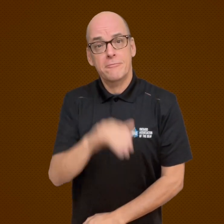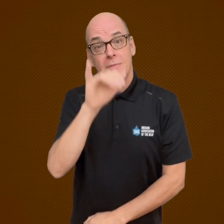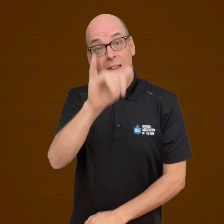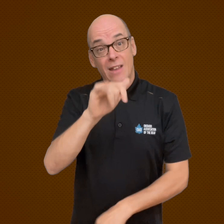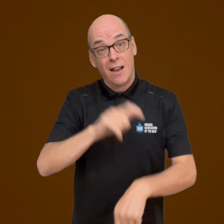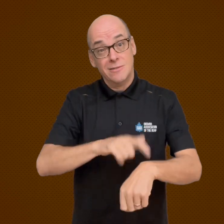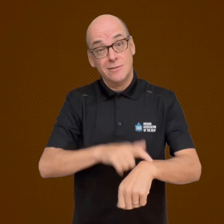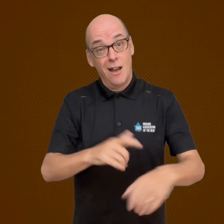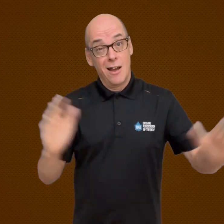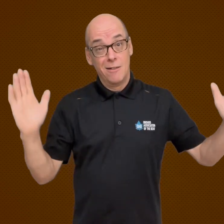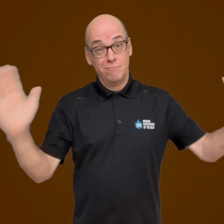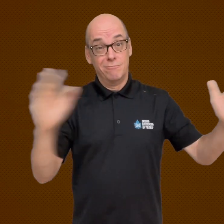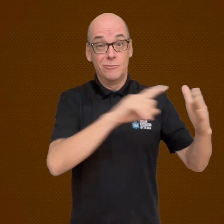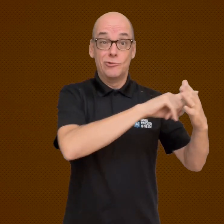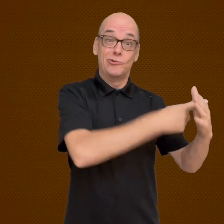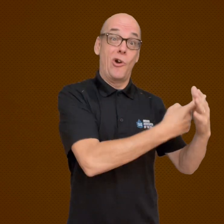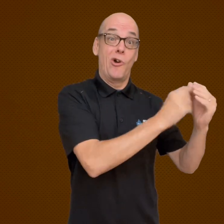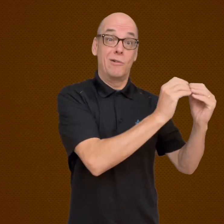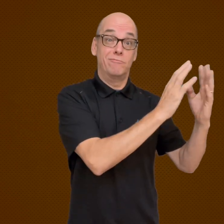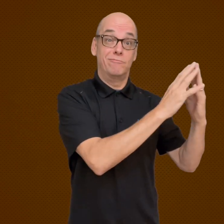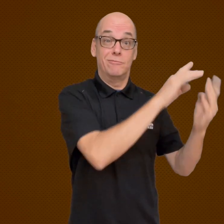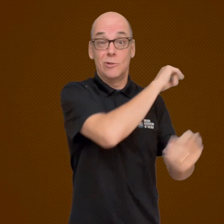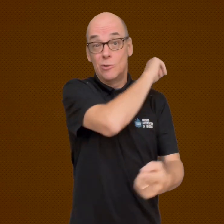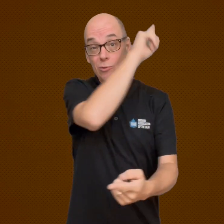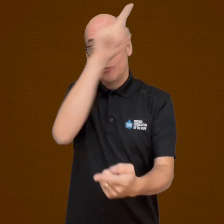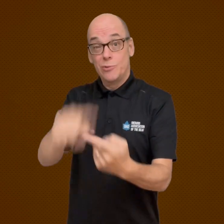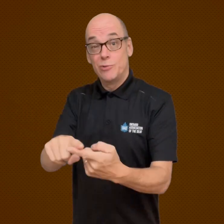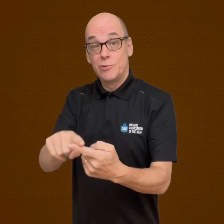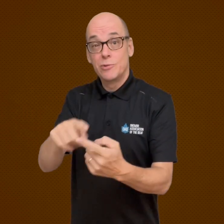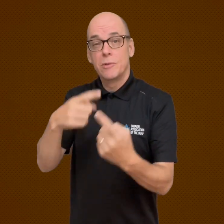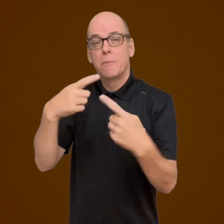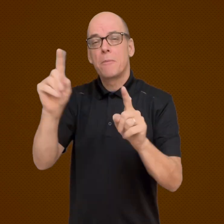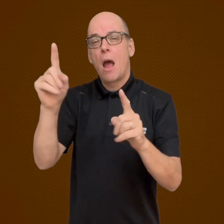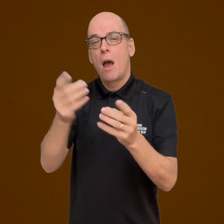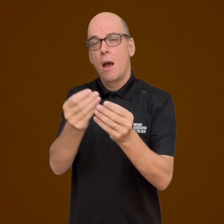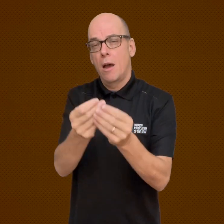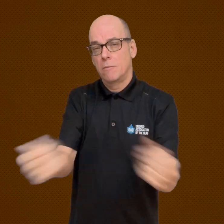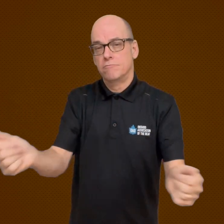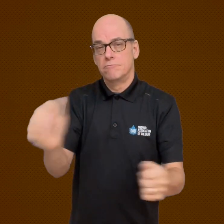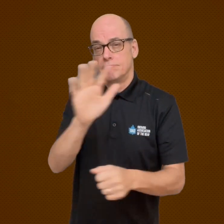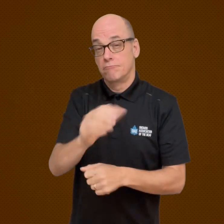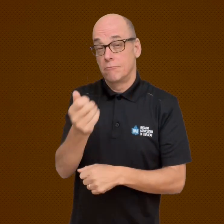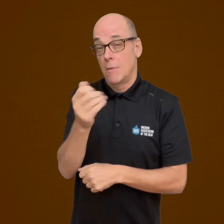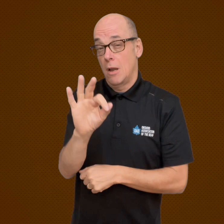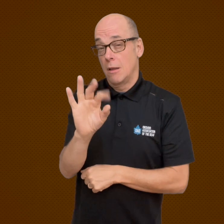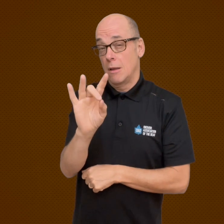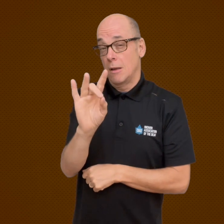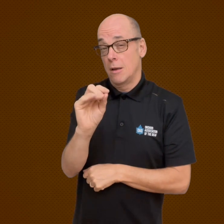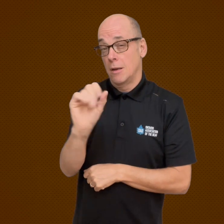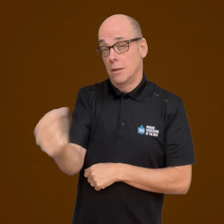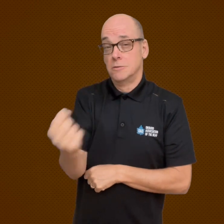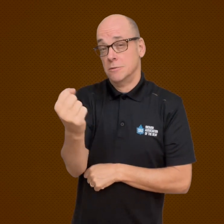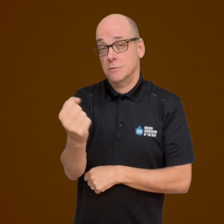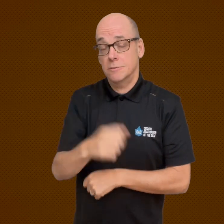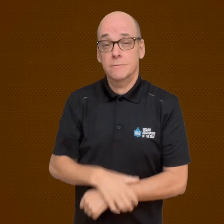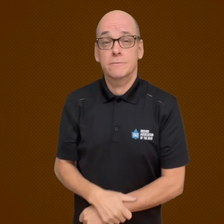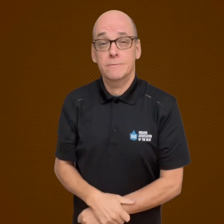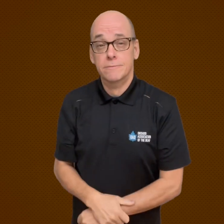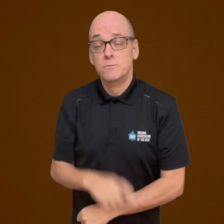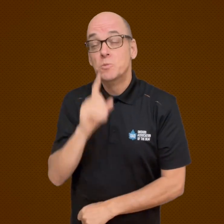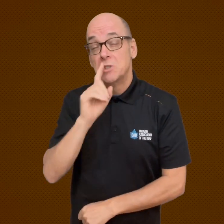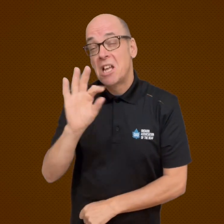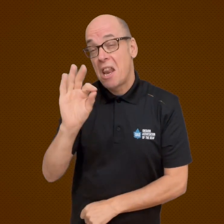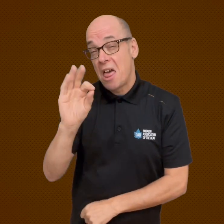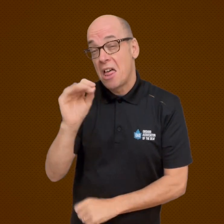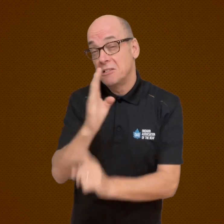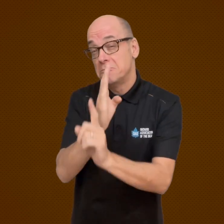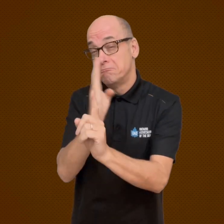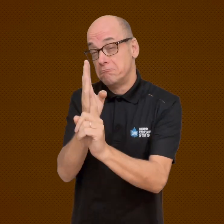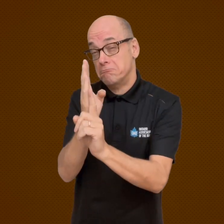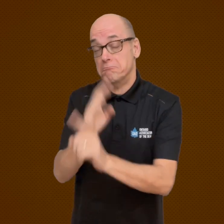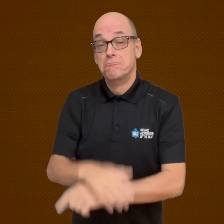This continued until about the 1980s, but more like until the 1990s.